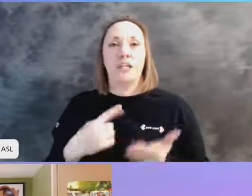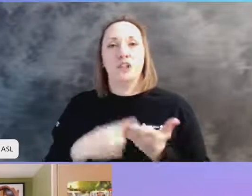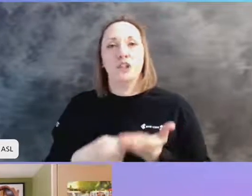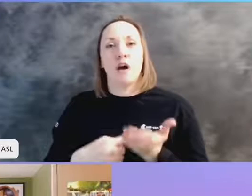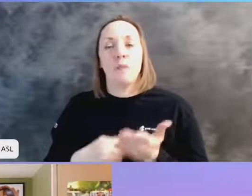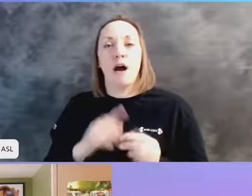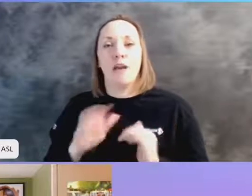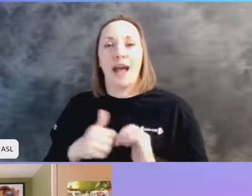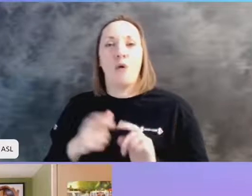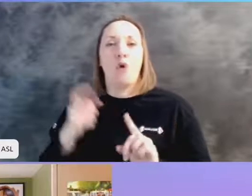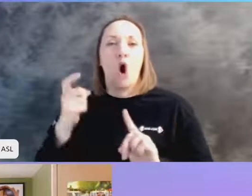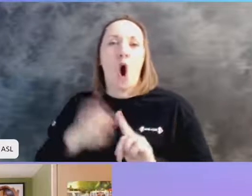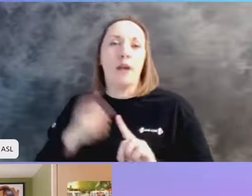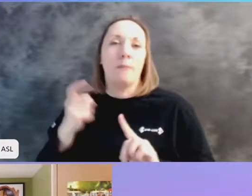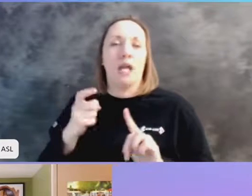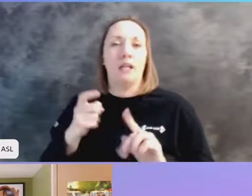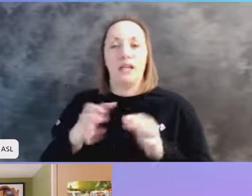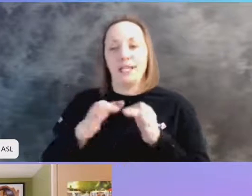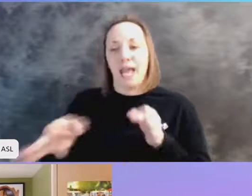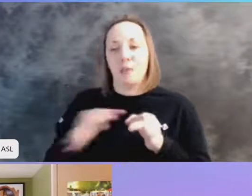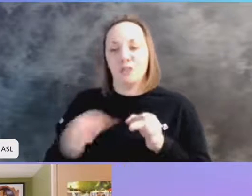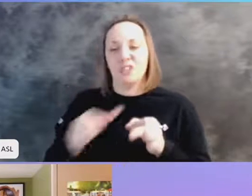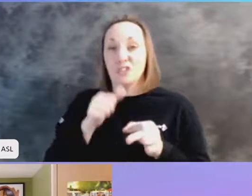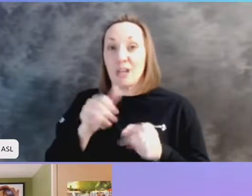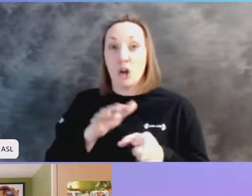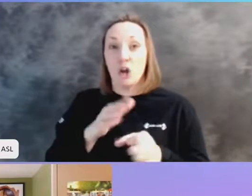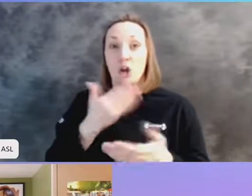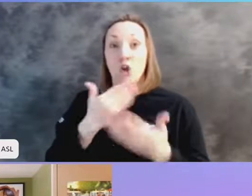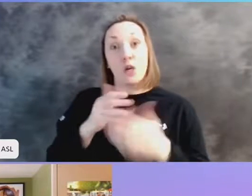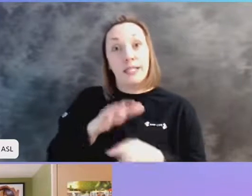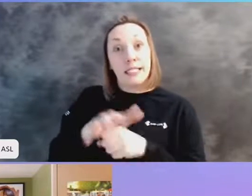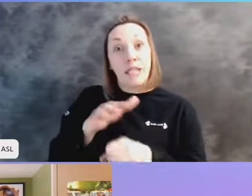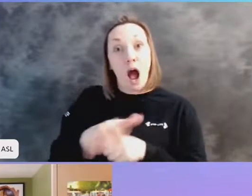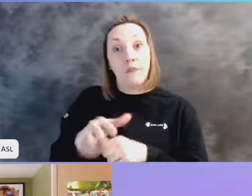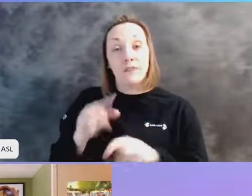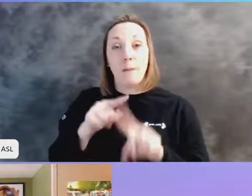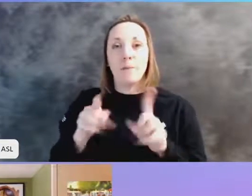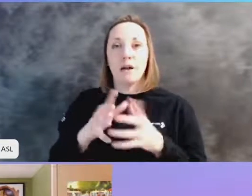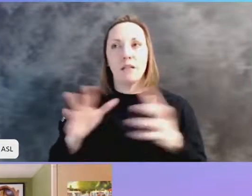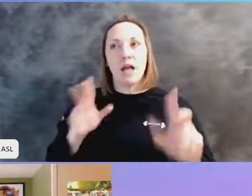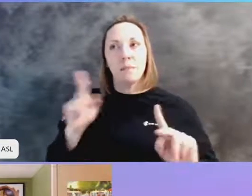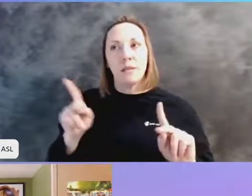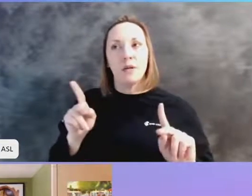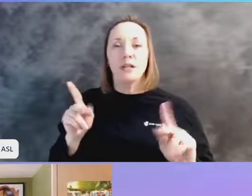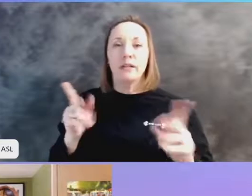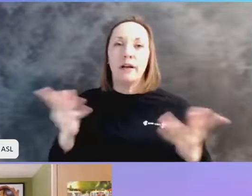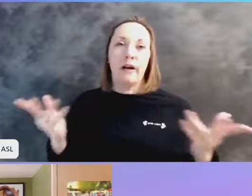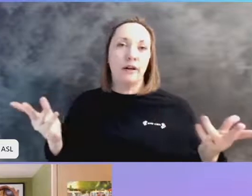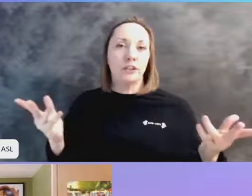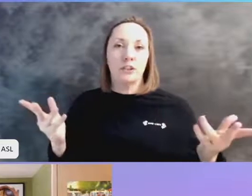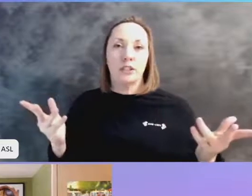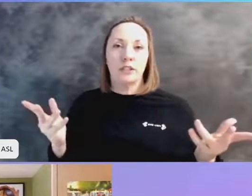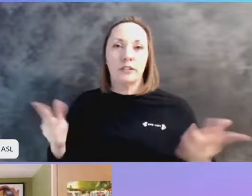rather have that than nothing. We see so many people and rightfully so talk about how automatic captions